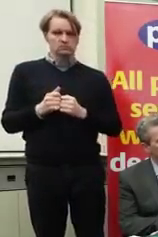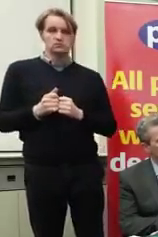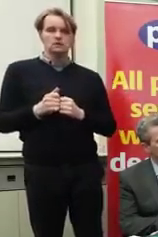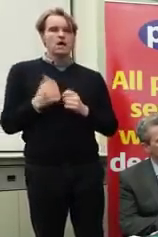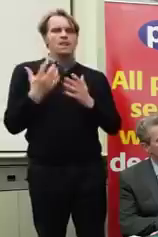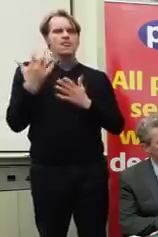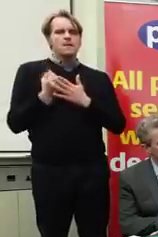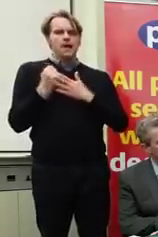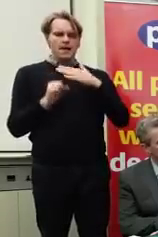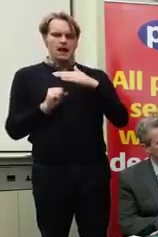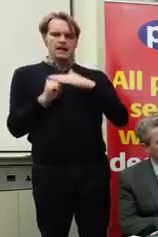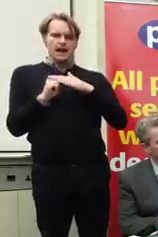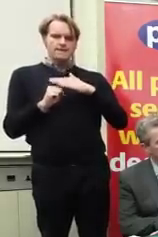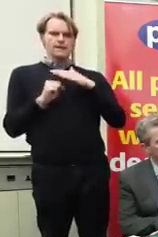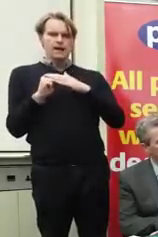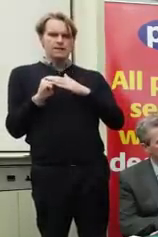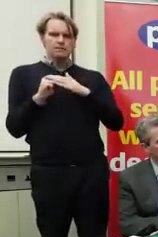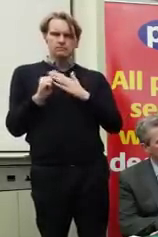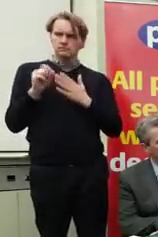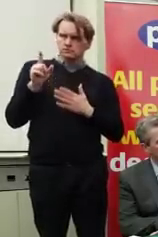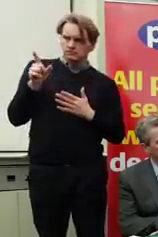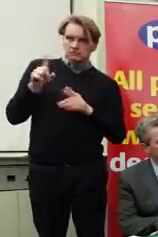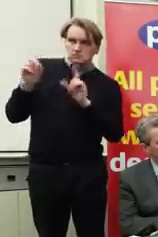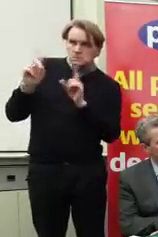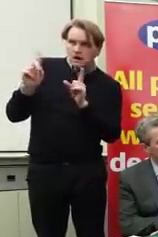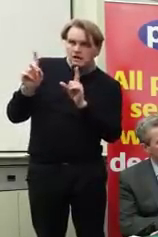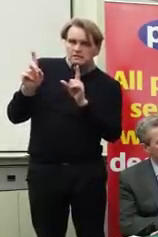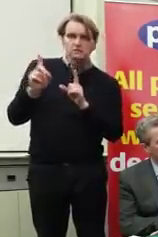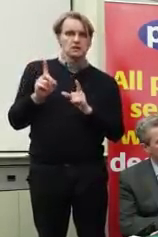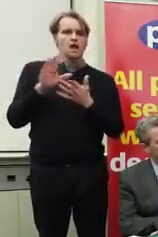general terms because he in his speech today he made reference to the potential